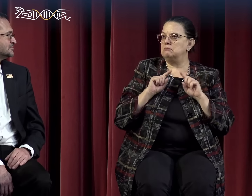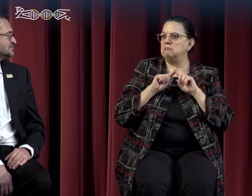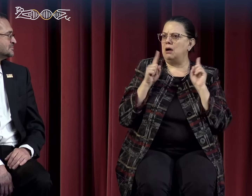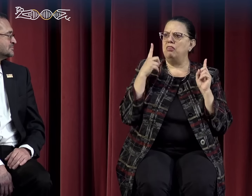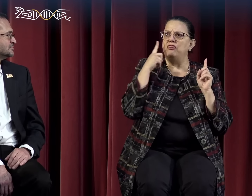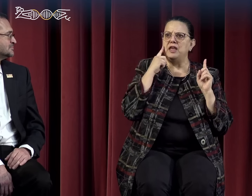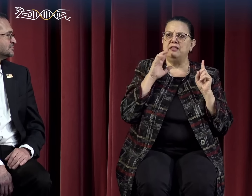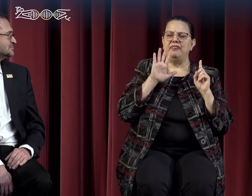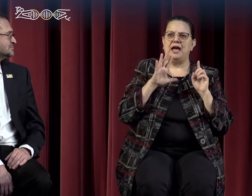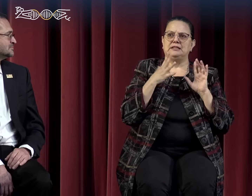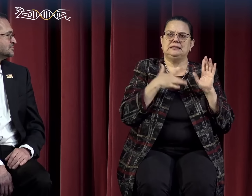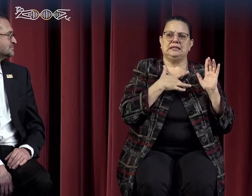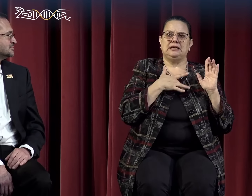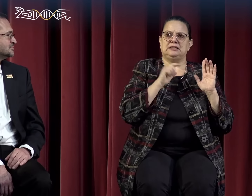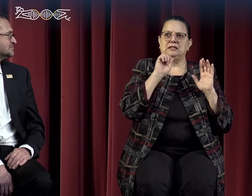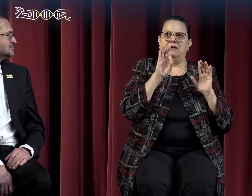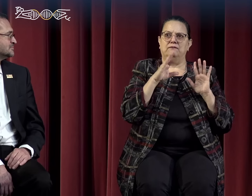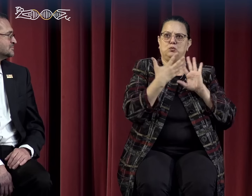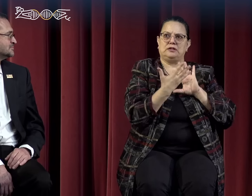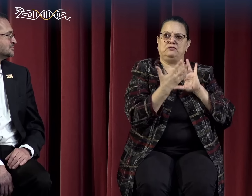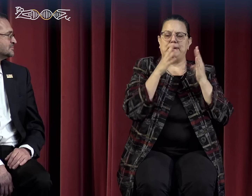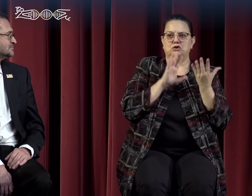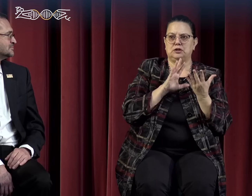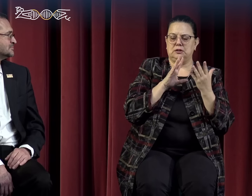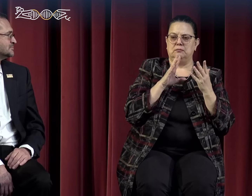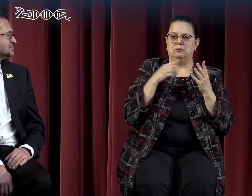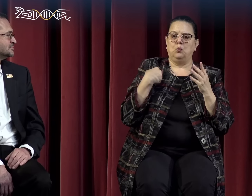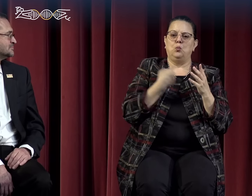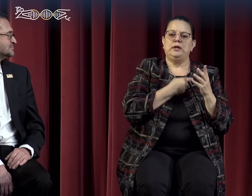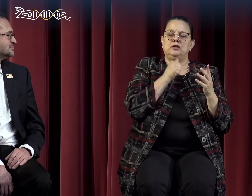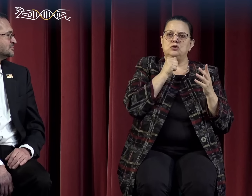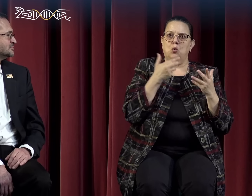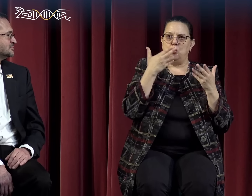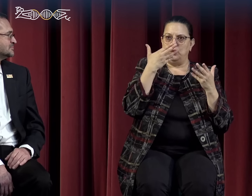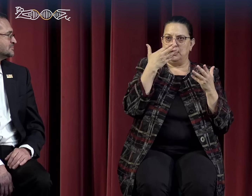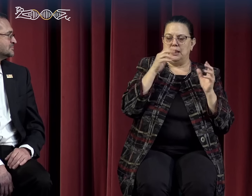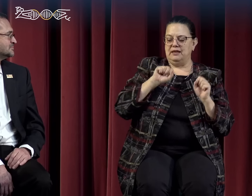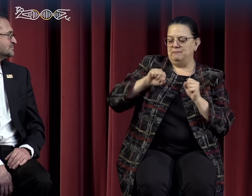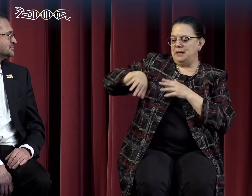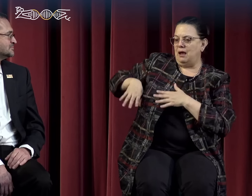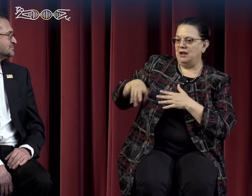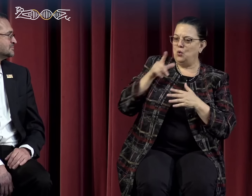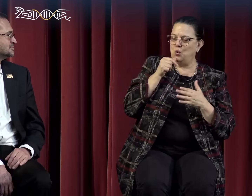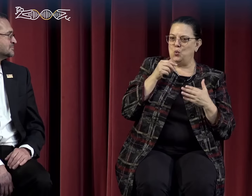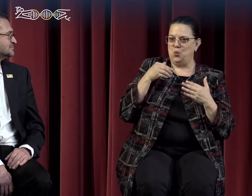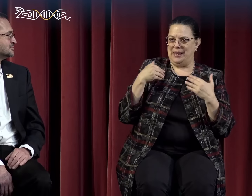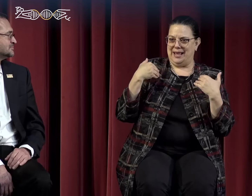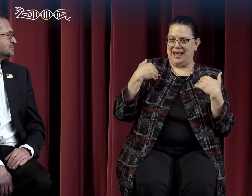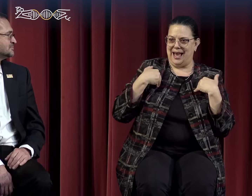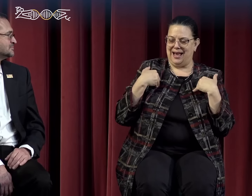But I do think it's important when we talk about transformation to not